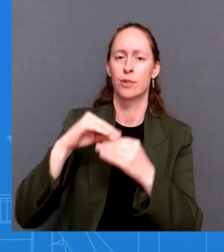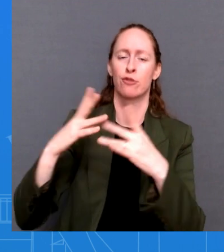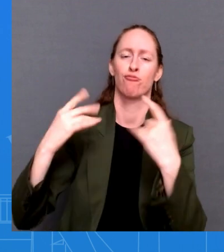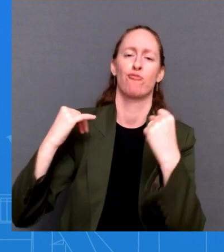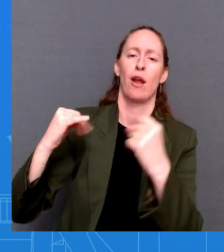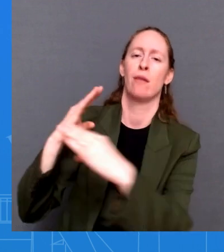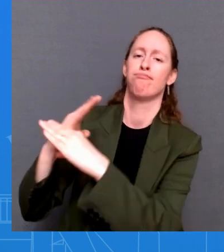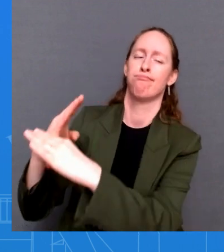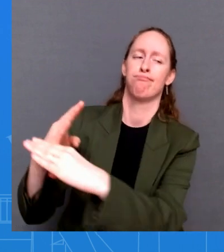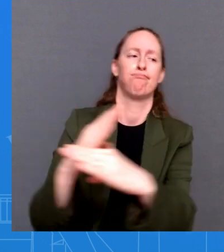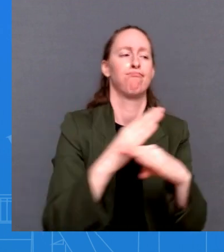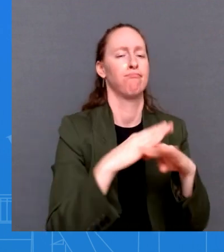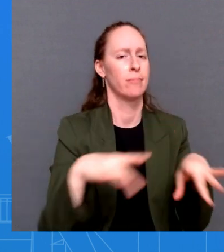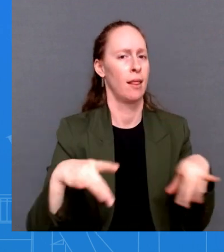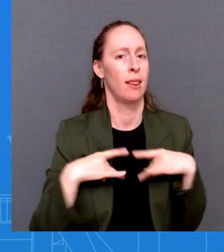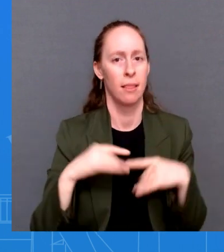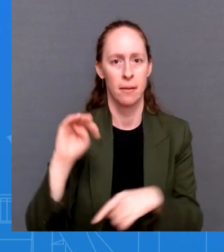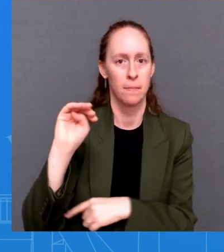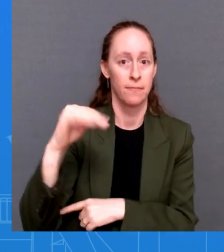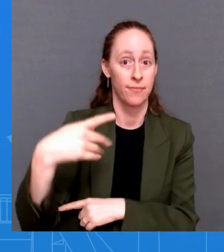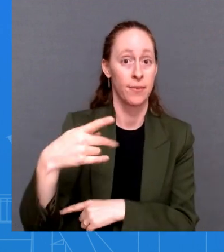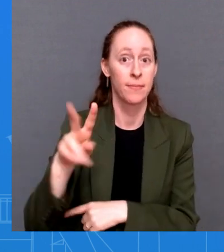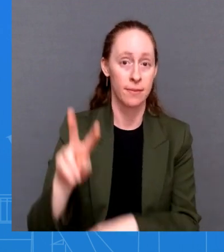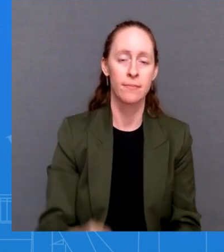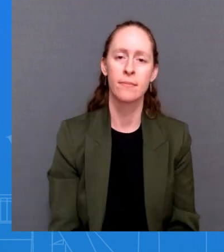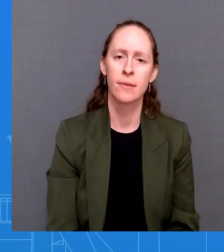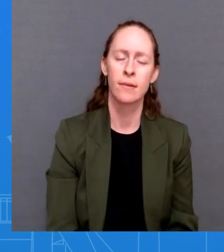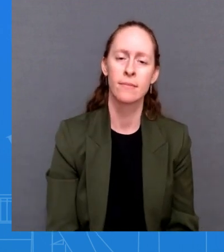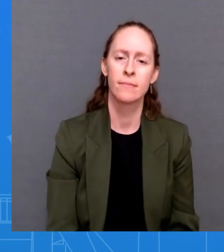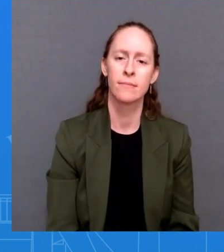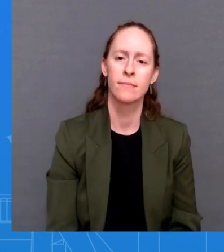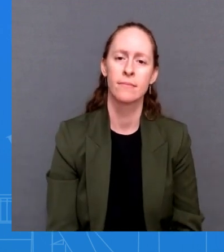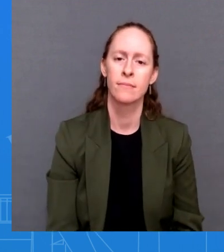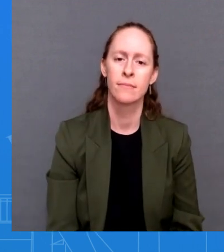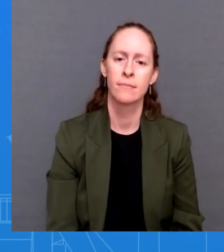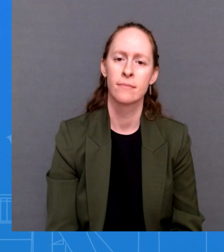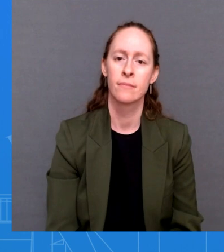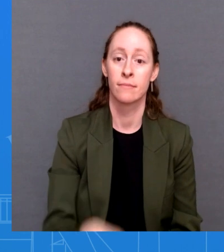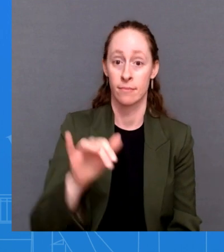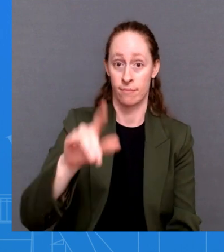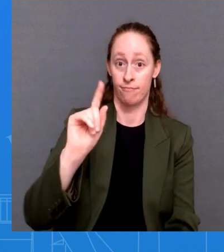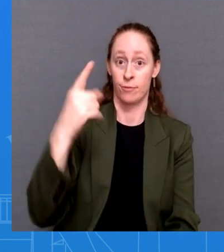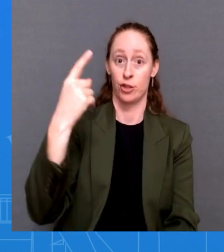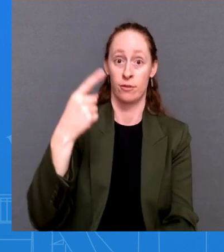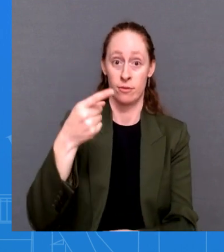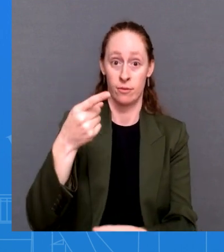that among the first doses, given the majority of recipients have been adults age 25 to 39,